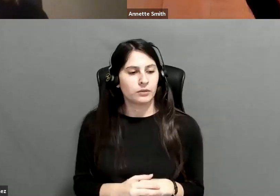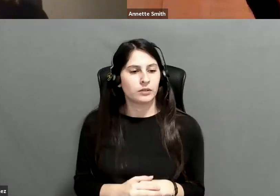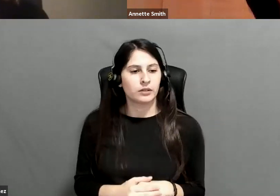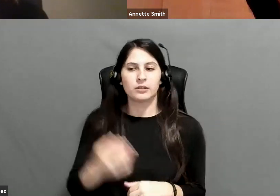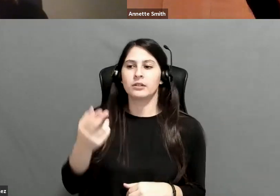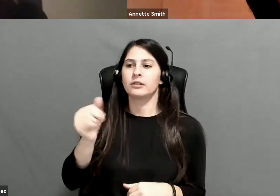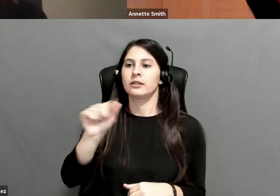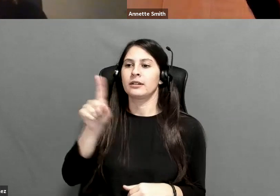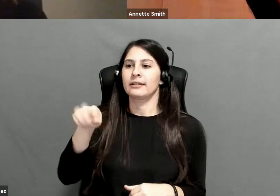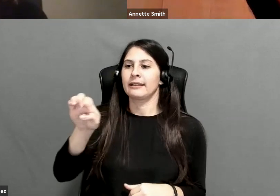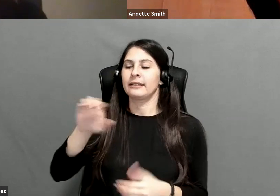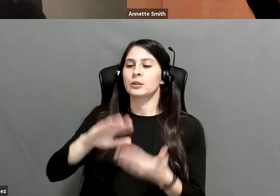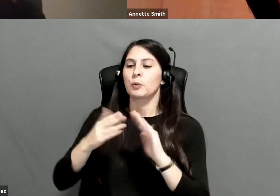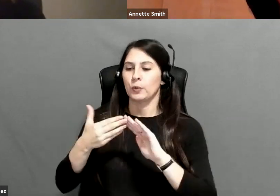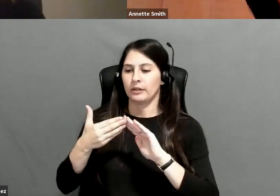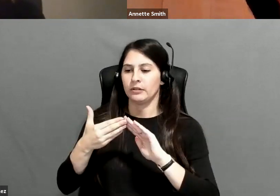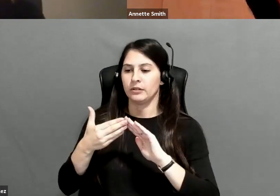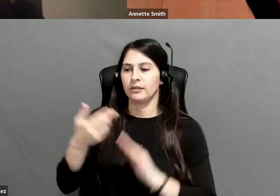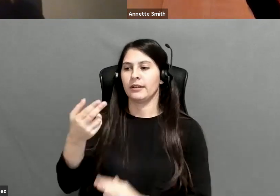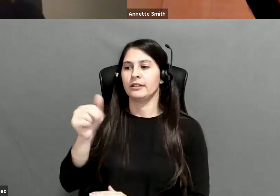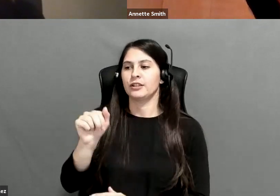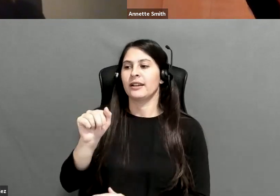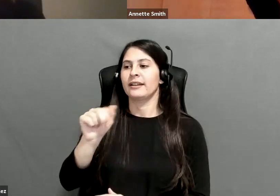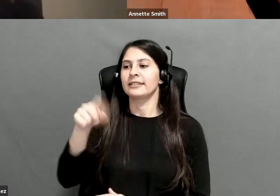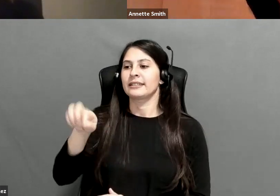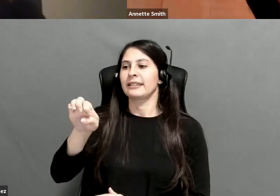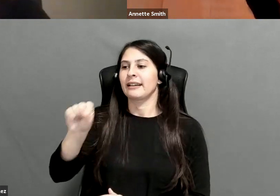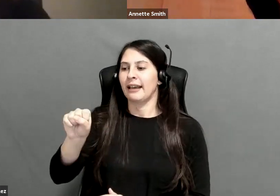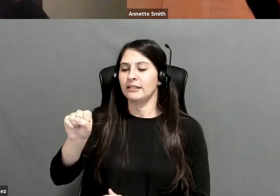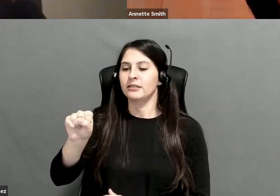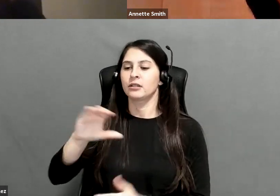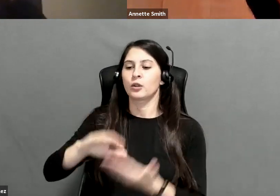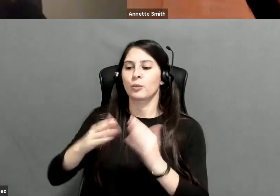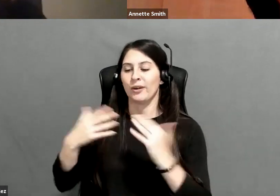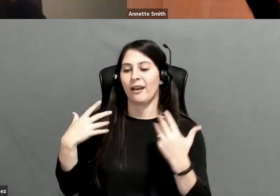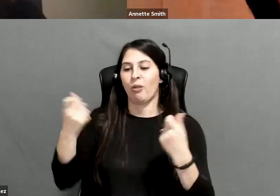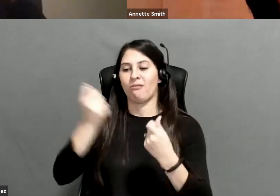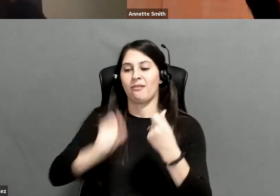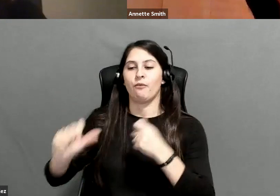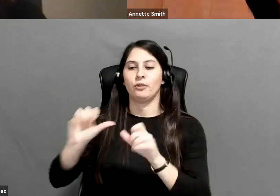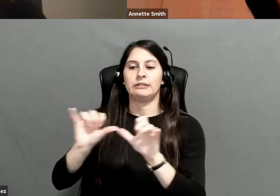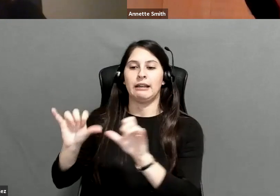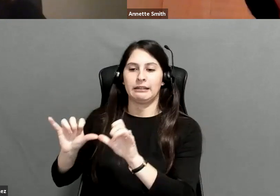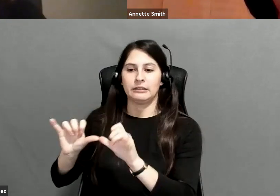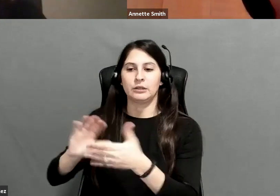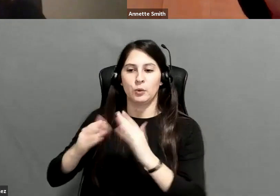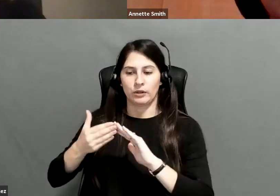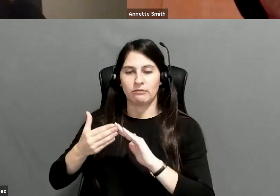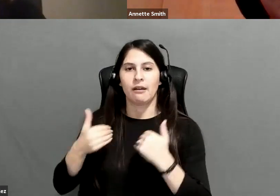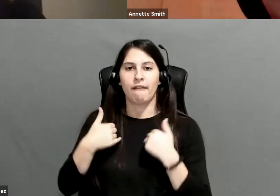is a directory, so you may be able to Q. find Q. Q. What is .